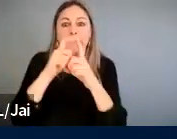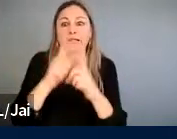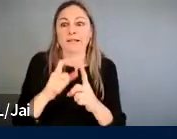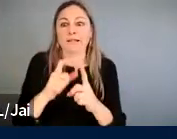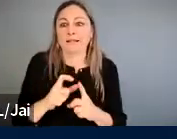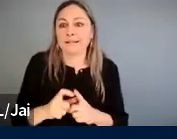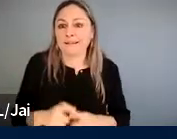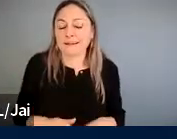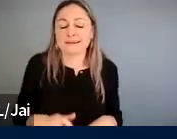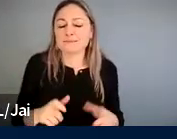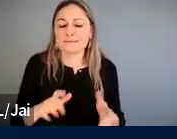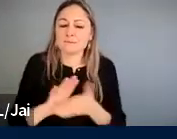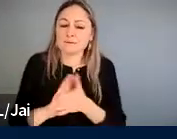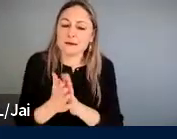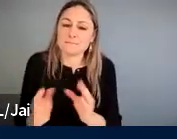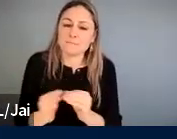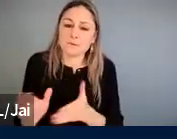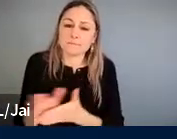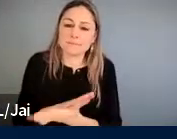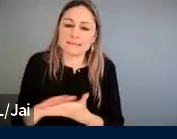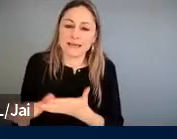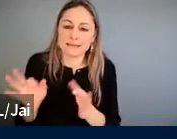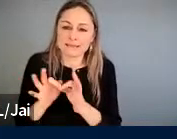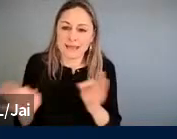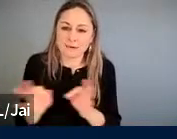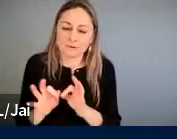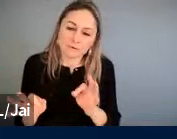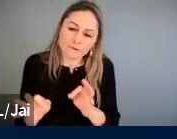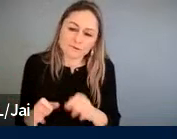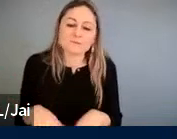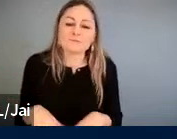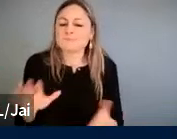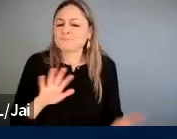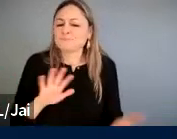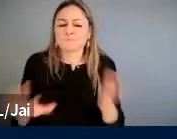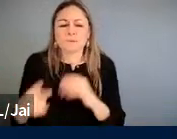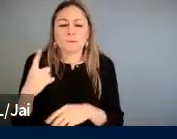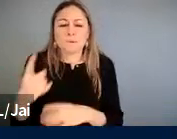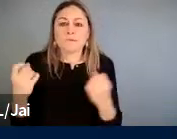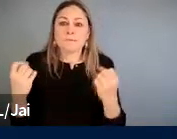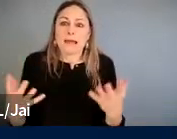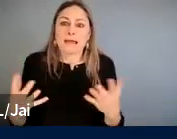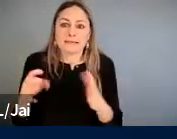plain language to make them more accessible. That's just one of the many examples we heard